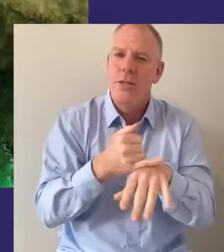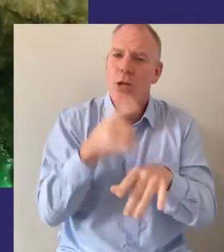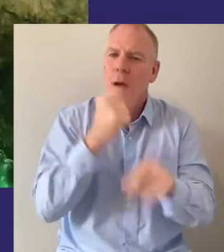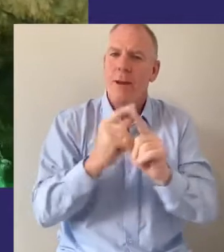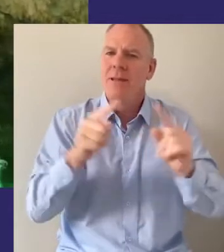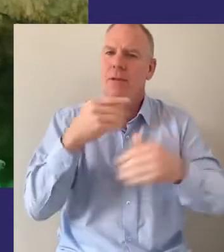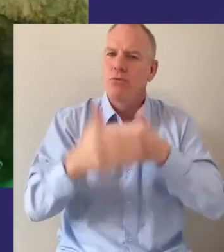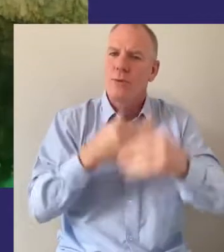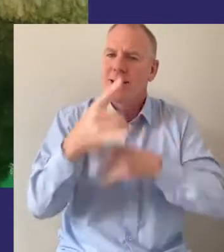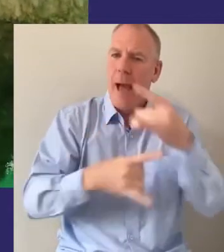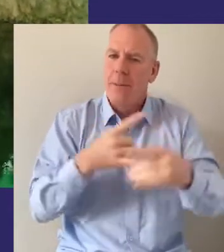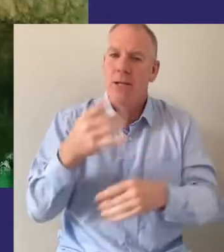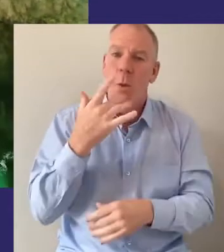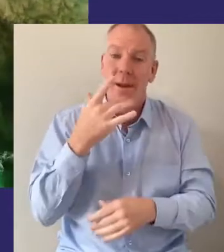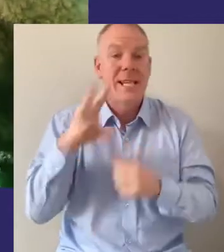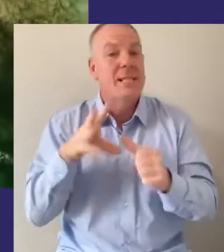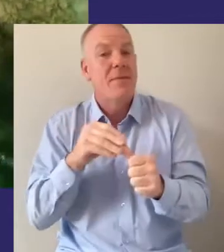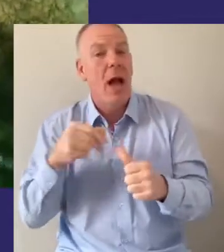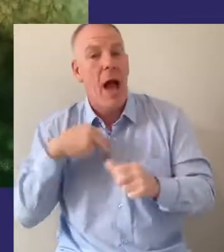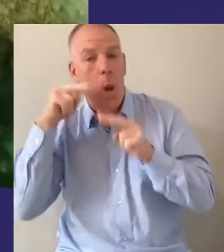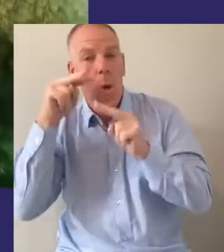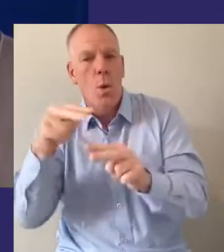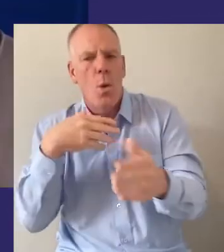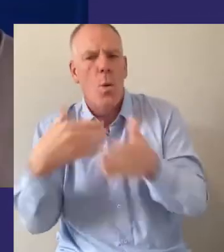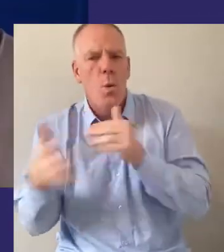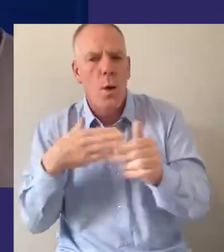that are going on in the ocean. In particular, a process that I would be very interested